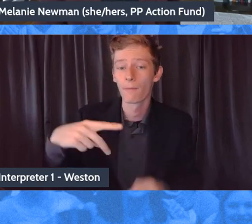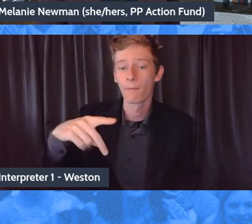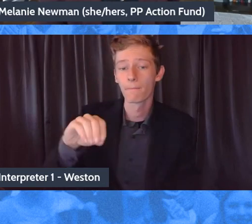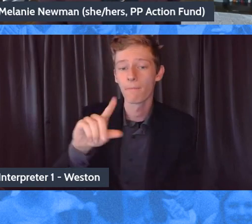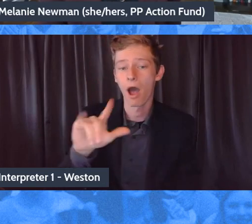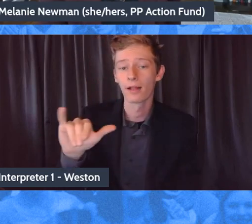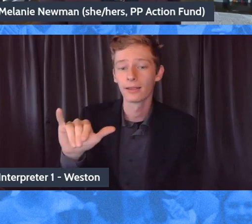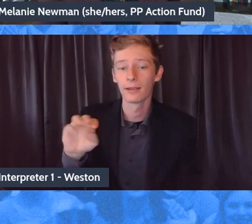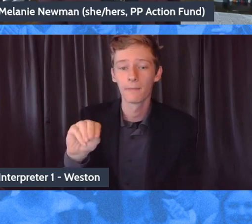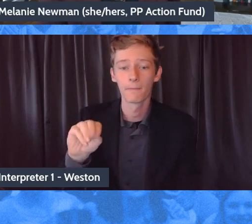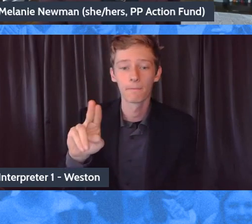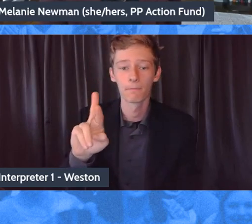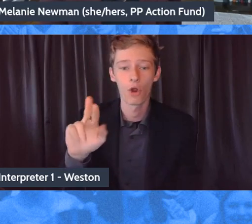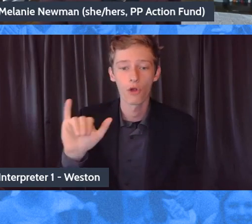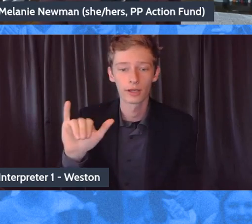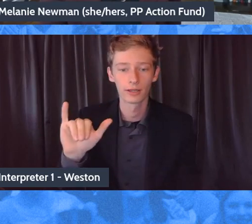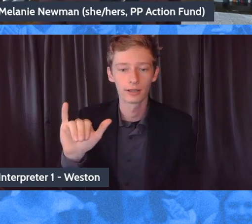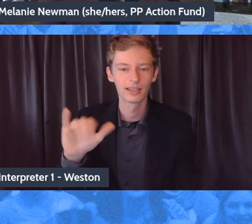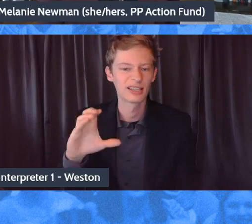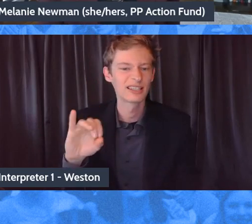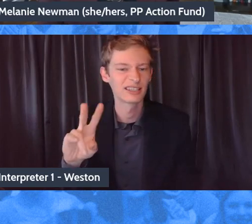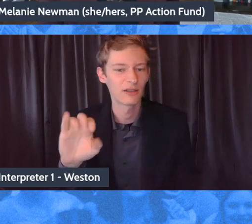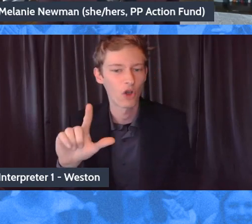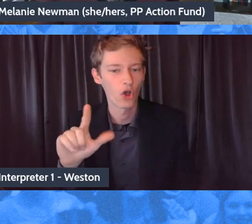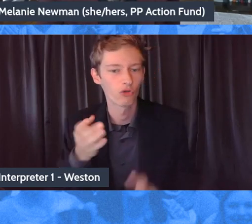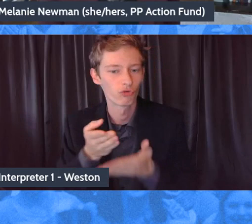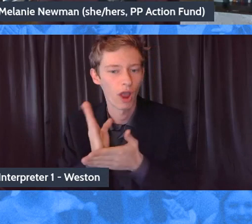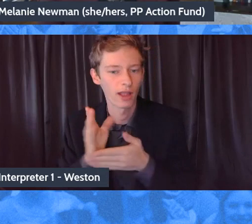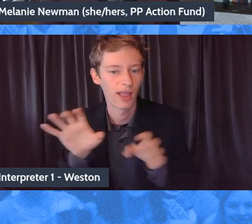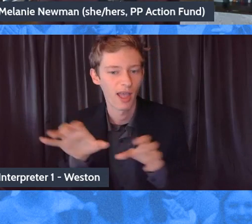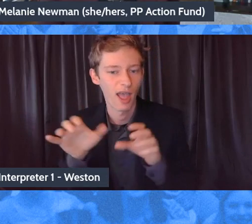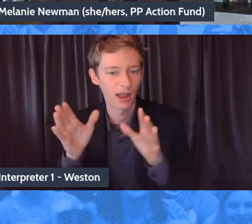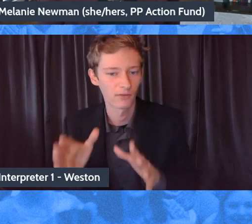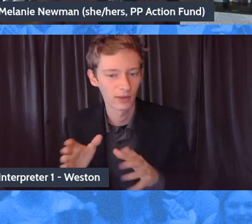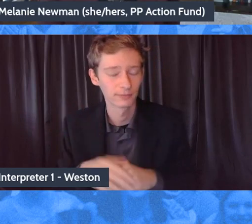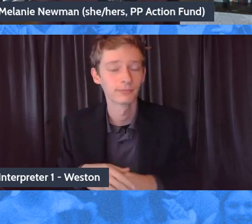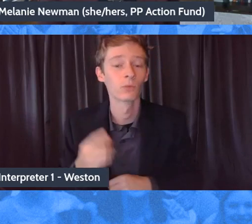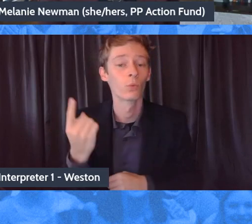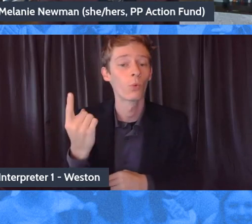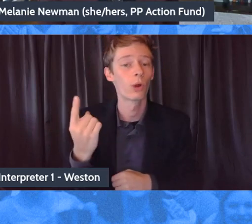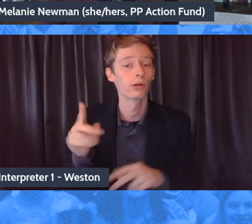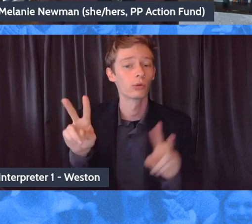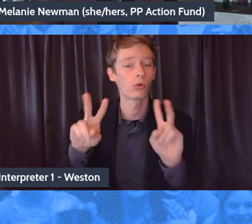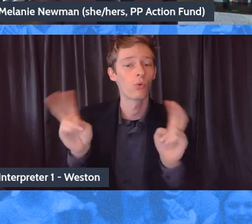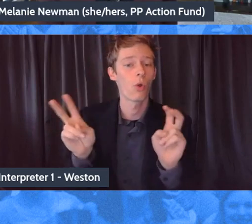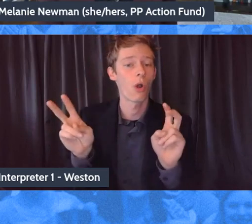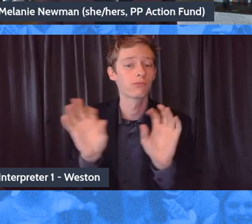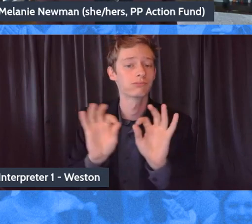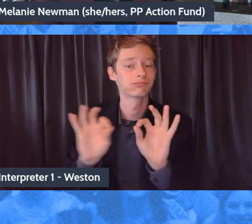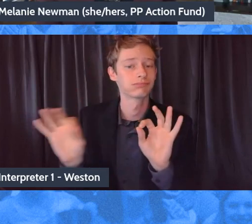and civil law center has been doing some work with that film. And there's a quote that we've been sort of, it has been sticking with me.